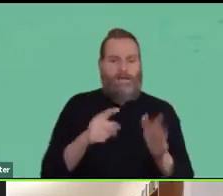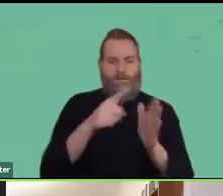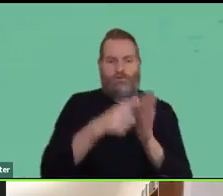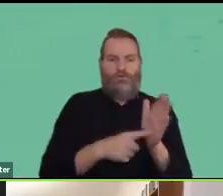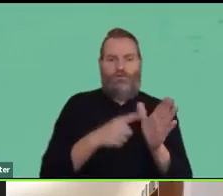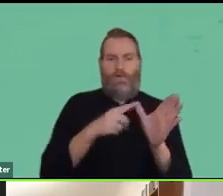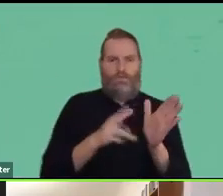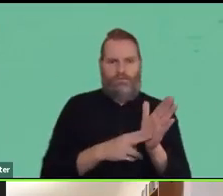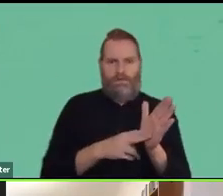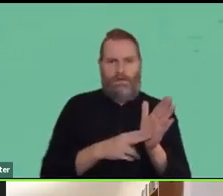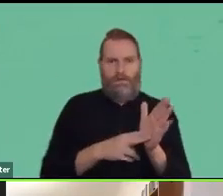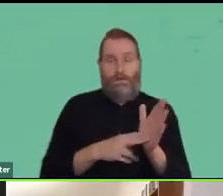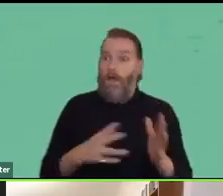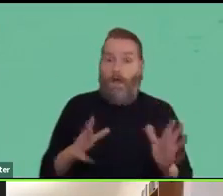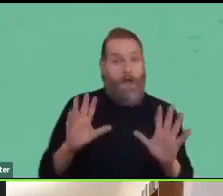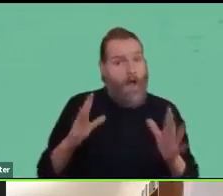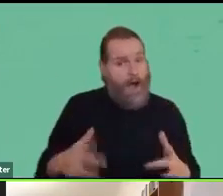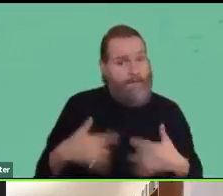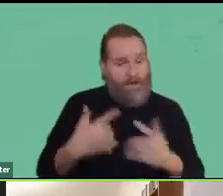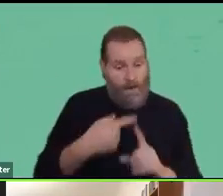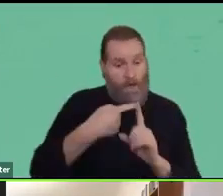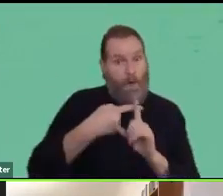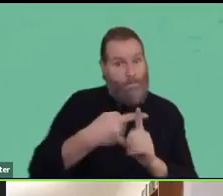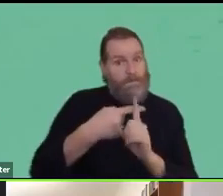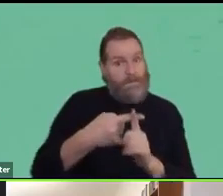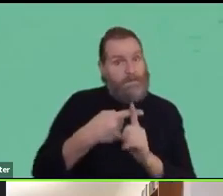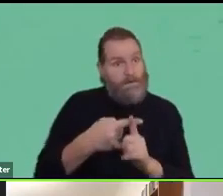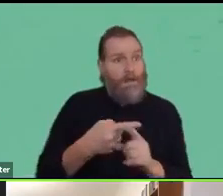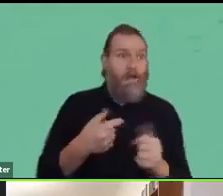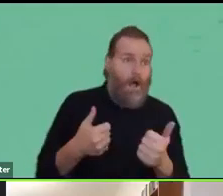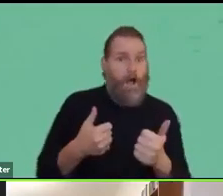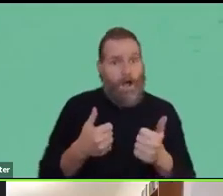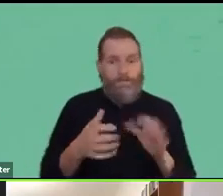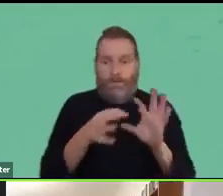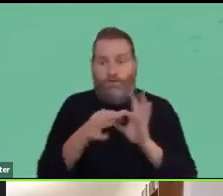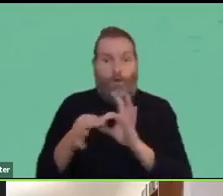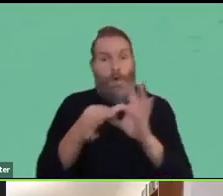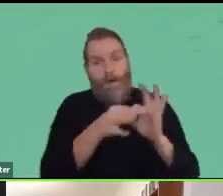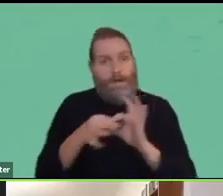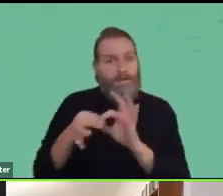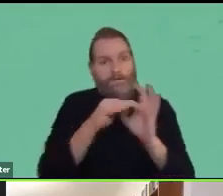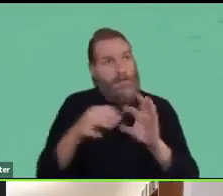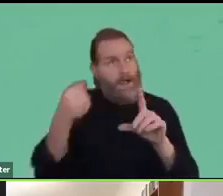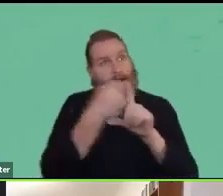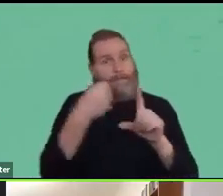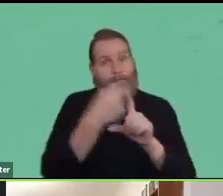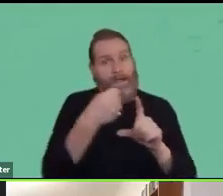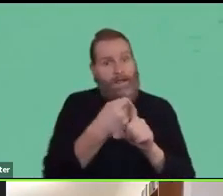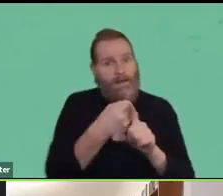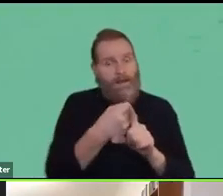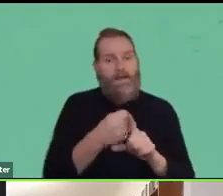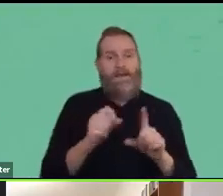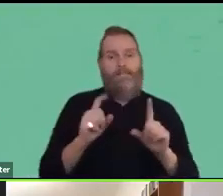an agreement to have a joint campaign what we have to make sure is that as that campaign grows